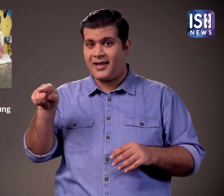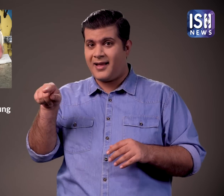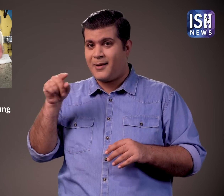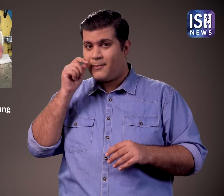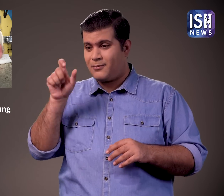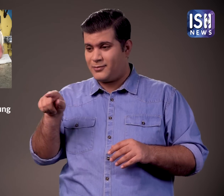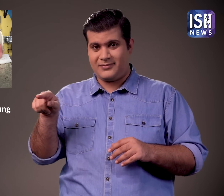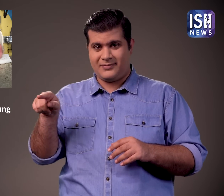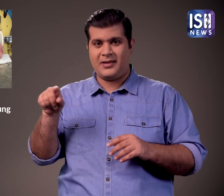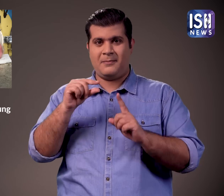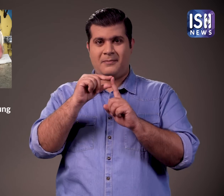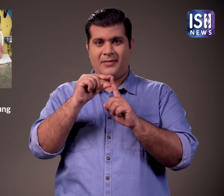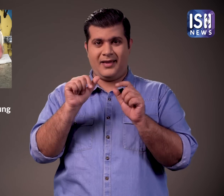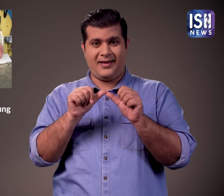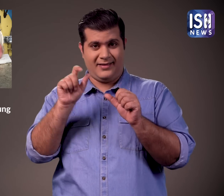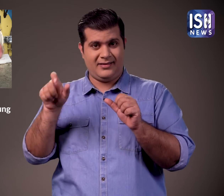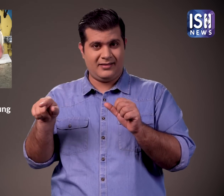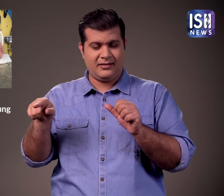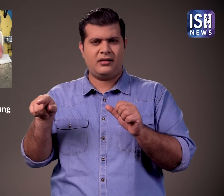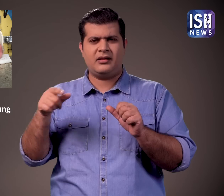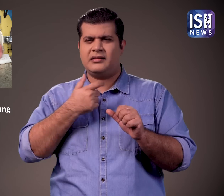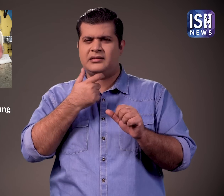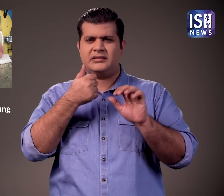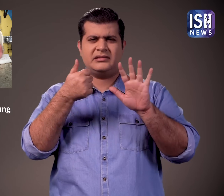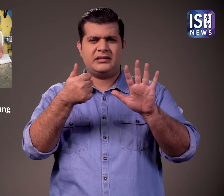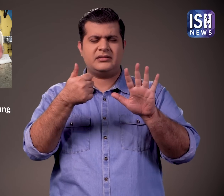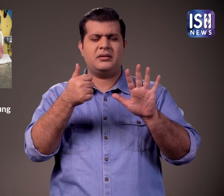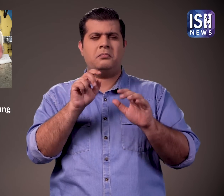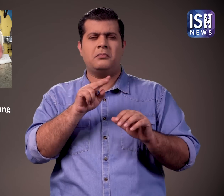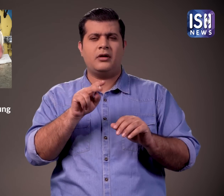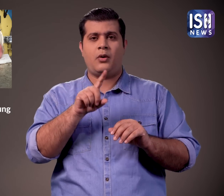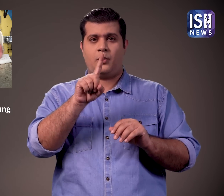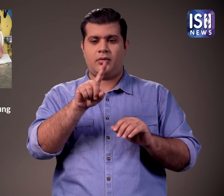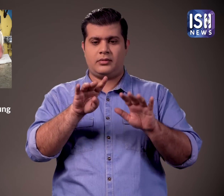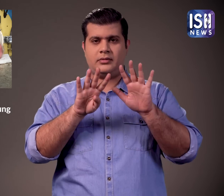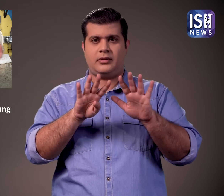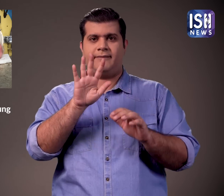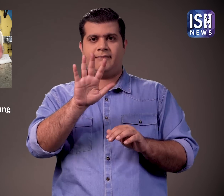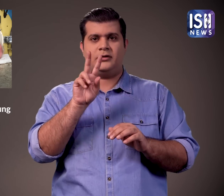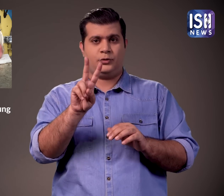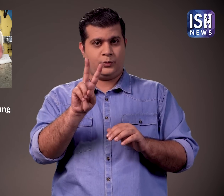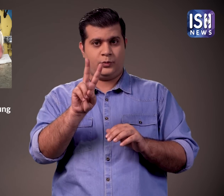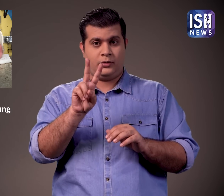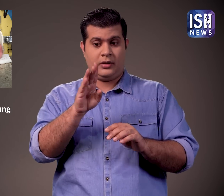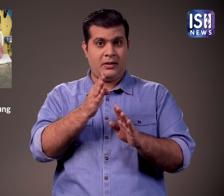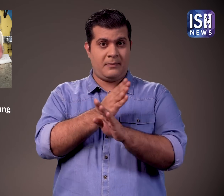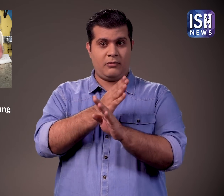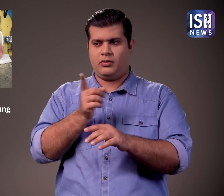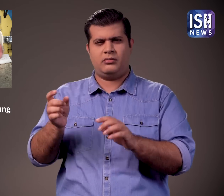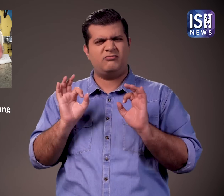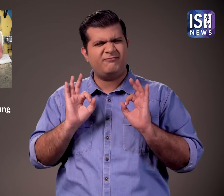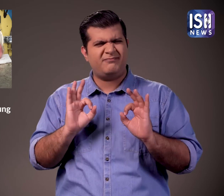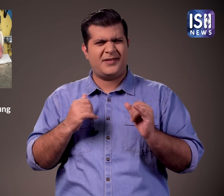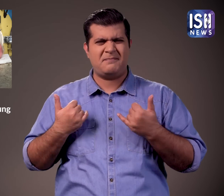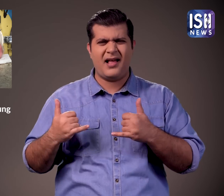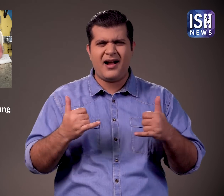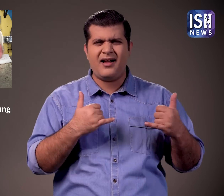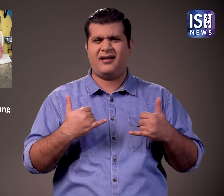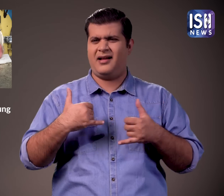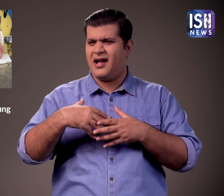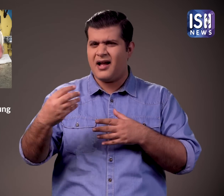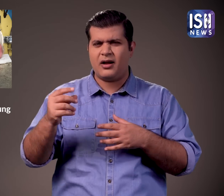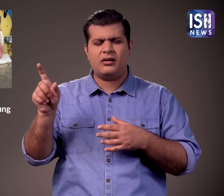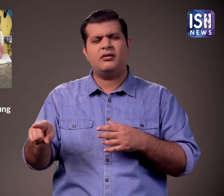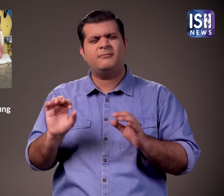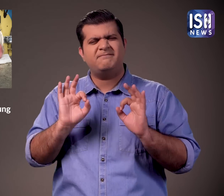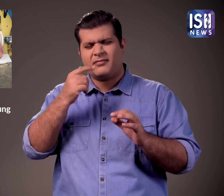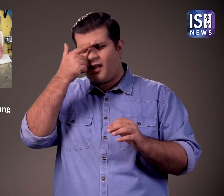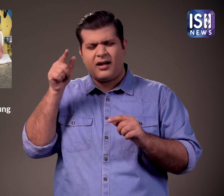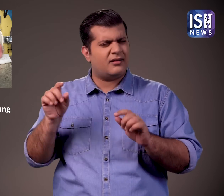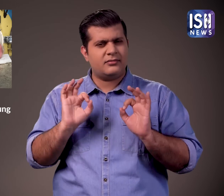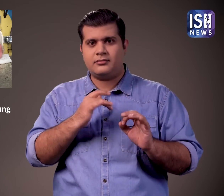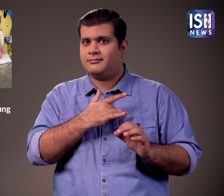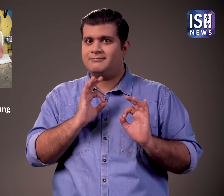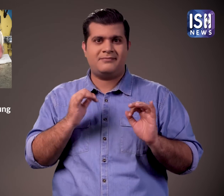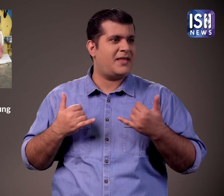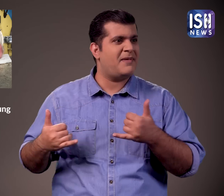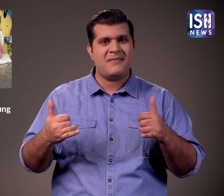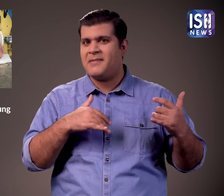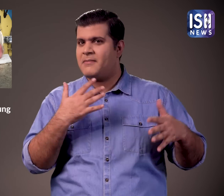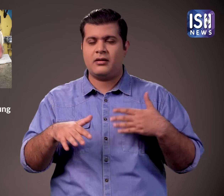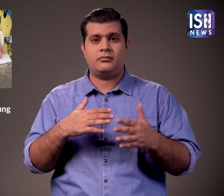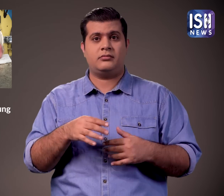In 1952, when Paul was just 6 years old, he was very energetic and playing around.